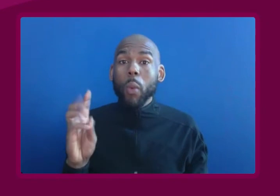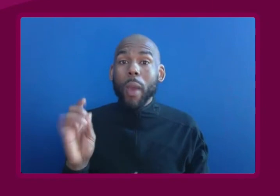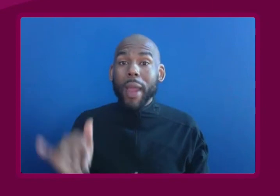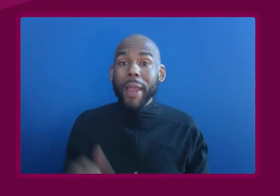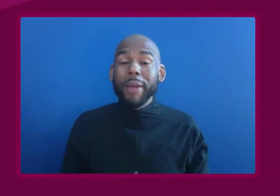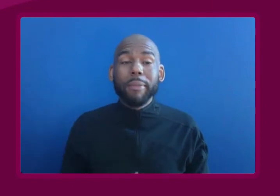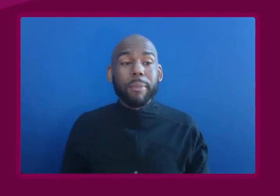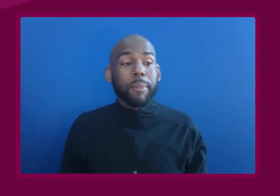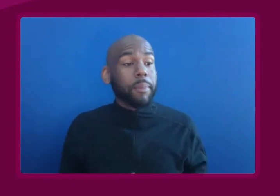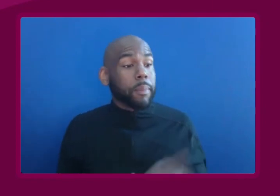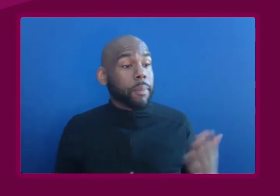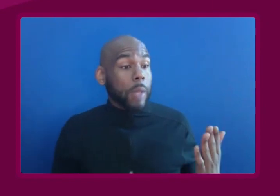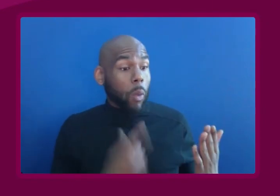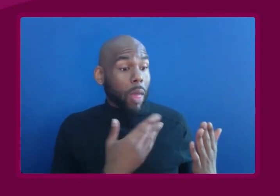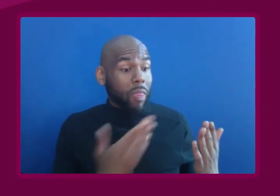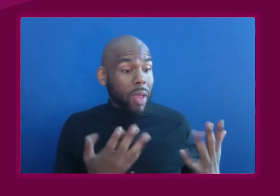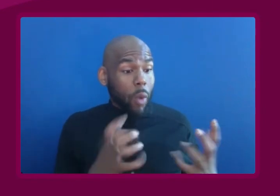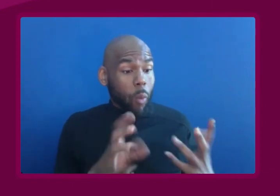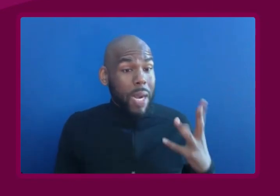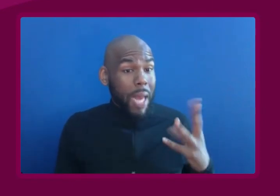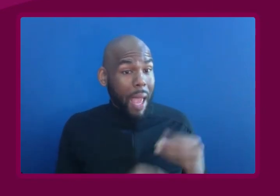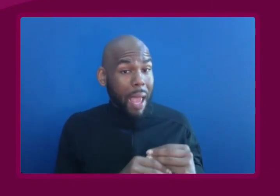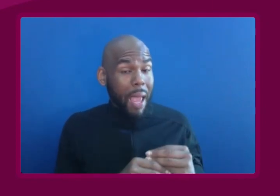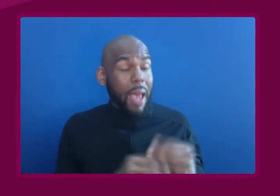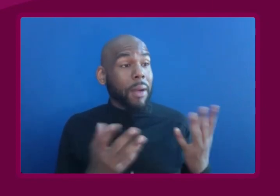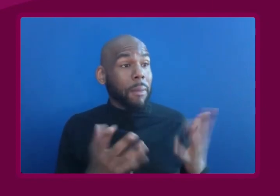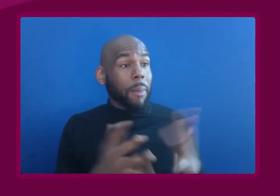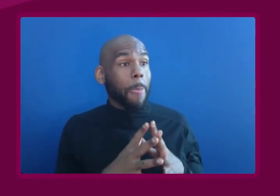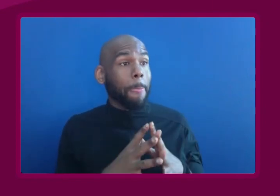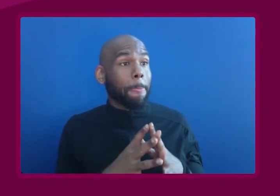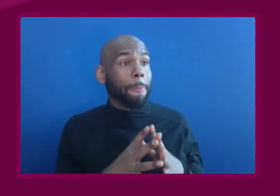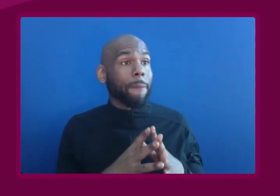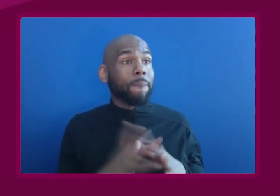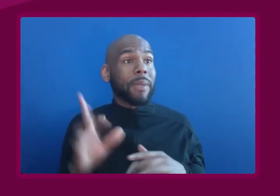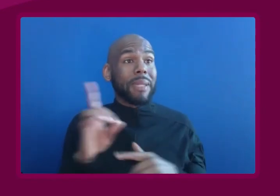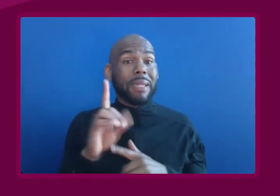Ashley Inkumsah: One thing I would also add to that is that